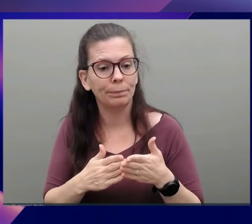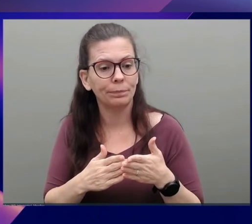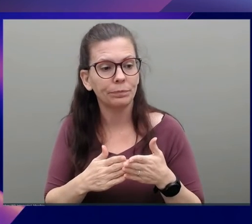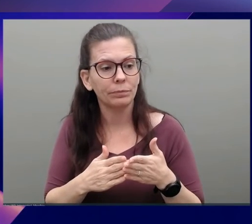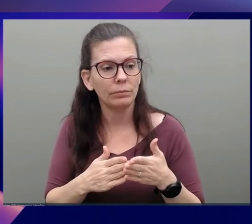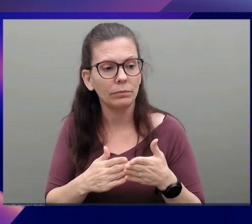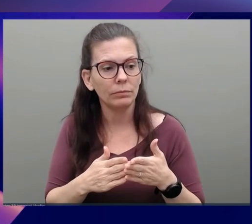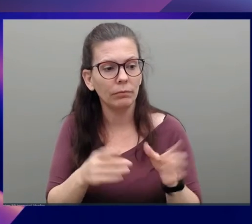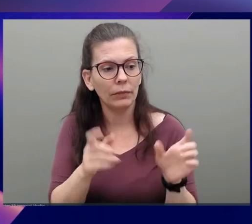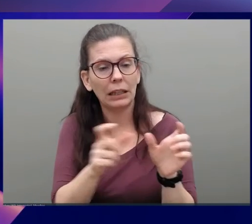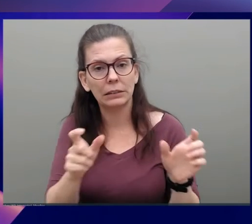the IMS IM,